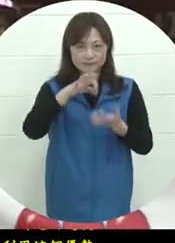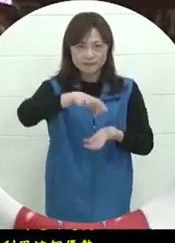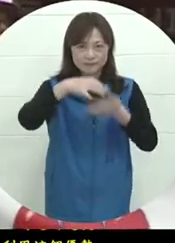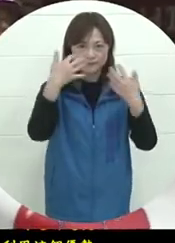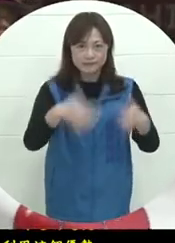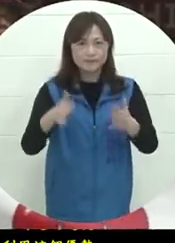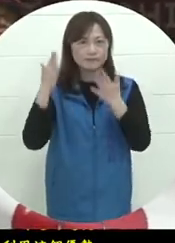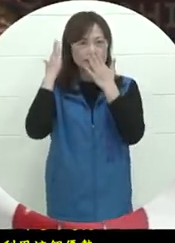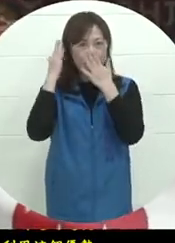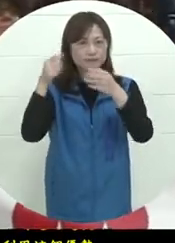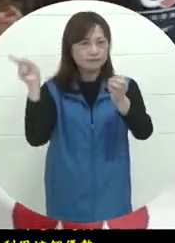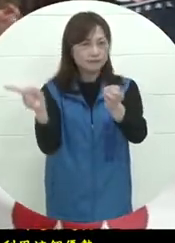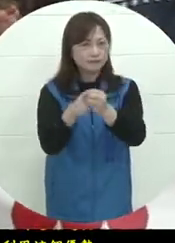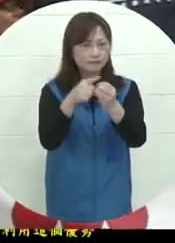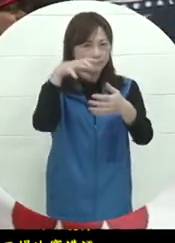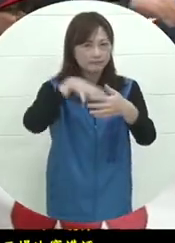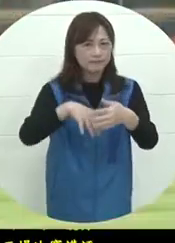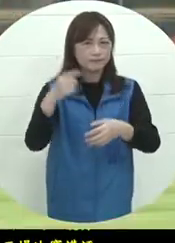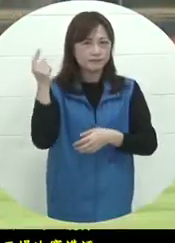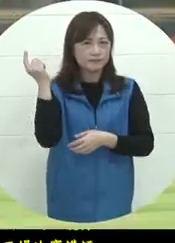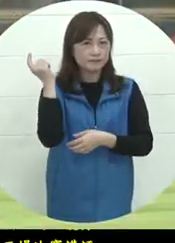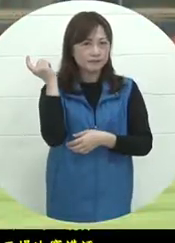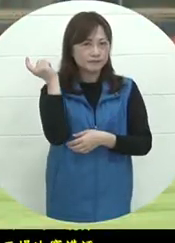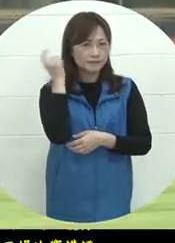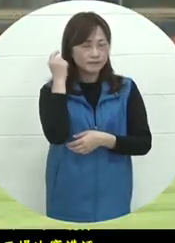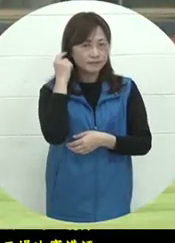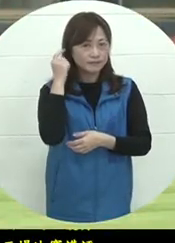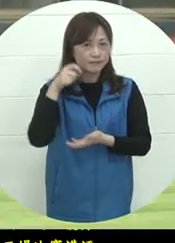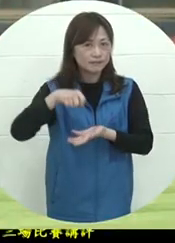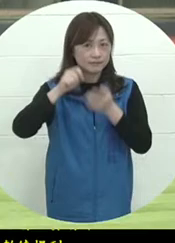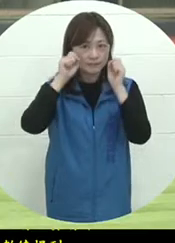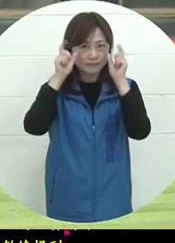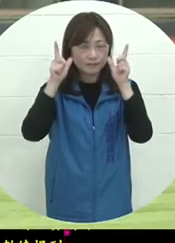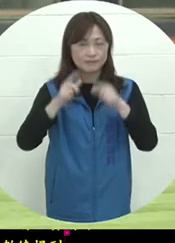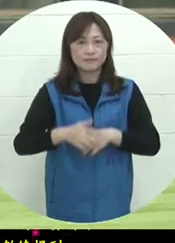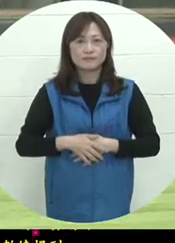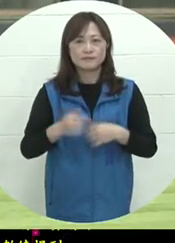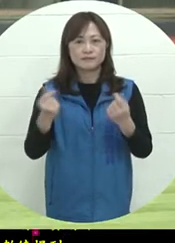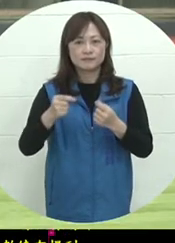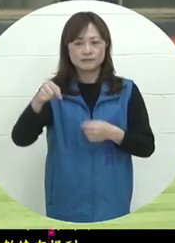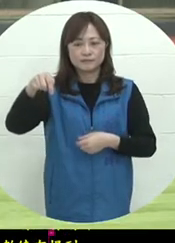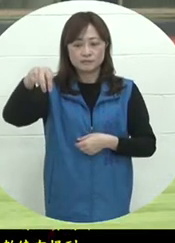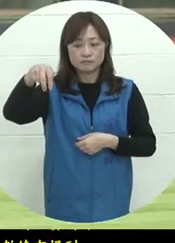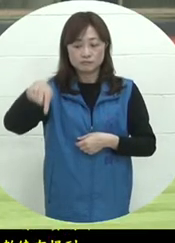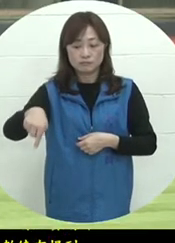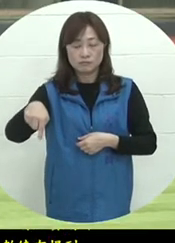because of the sound reminder , especially when there is someone on first base or there is someone on base,